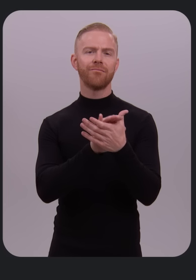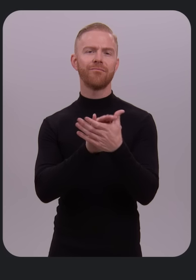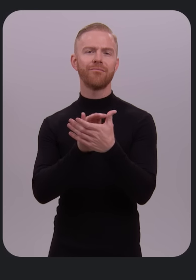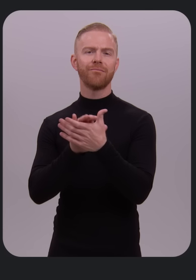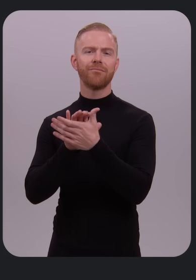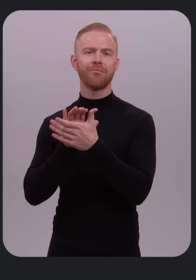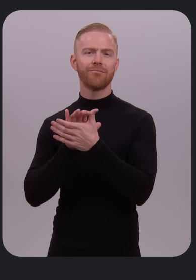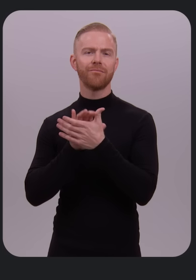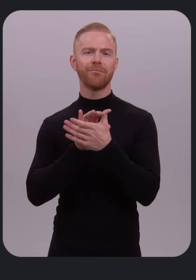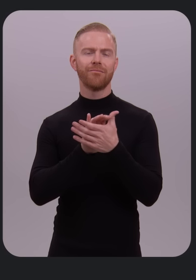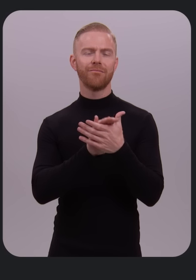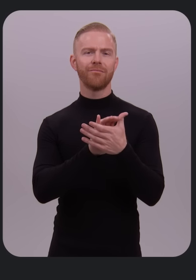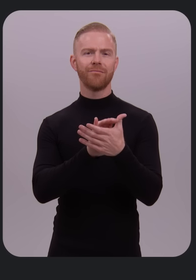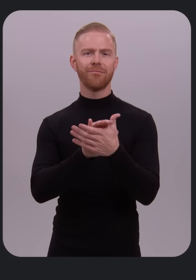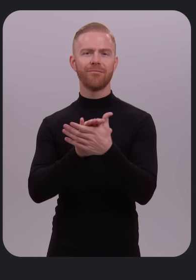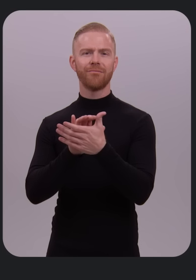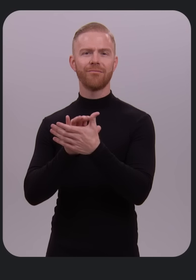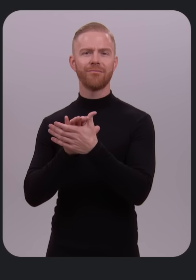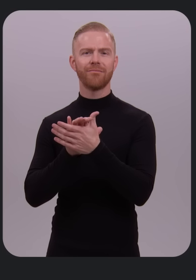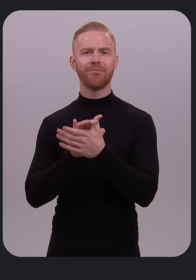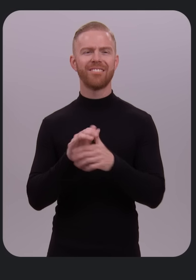[END PLAYBACK] Incredible work.